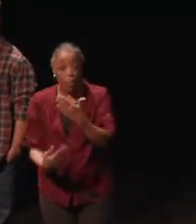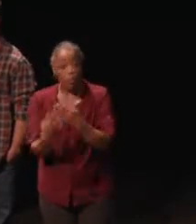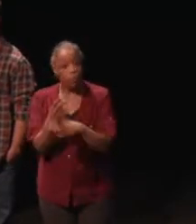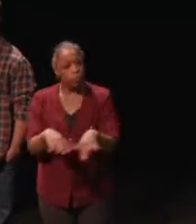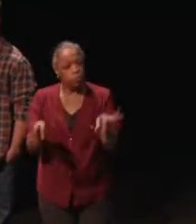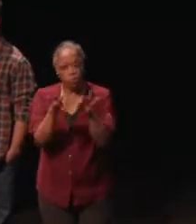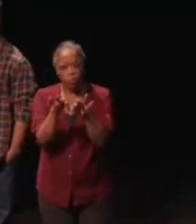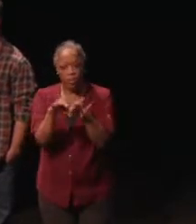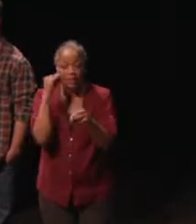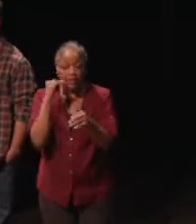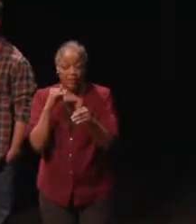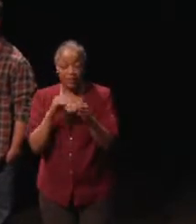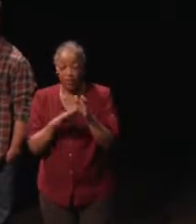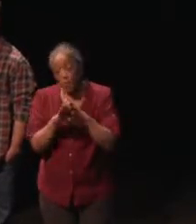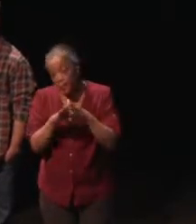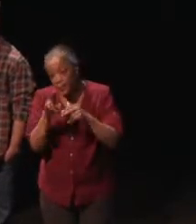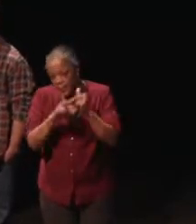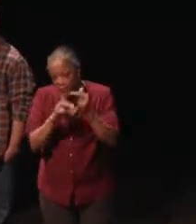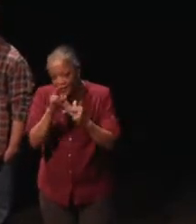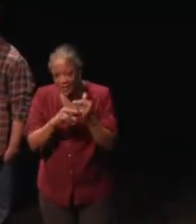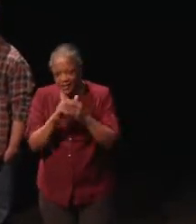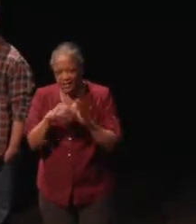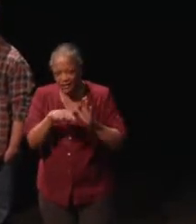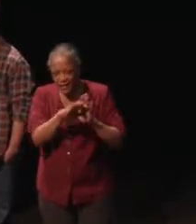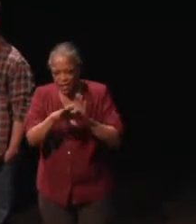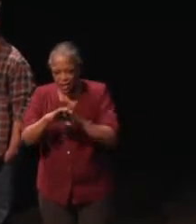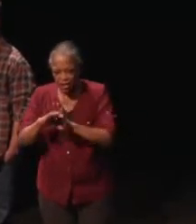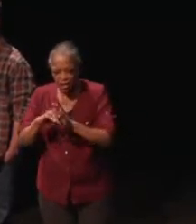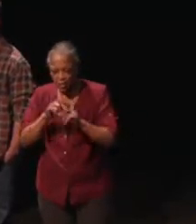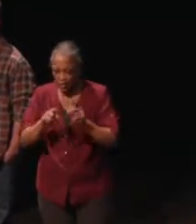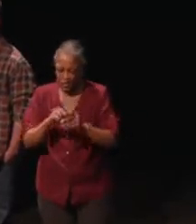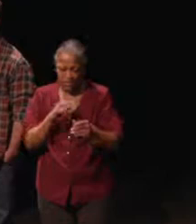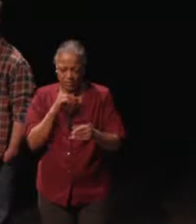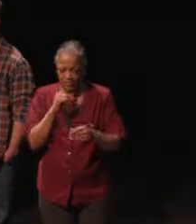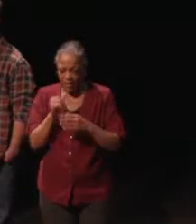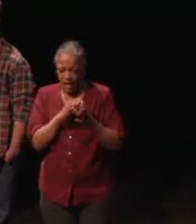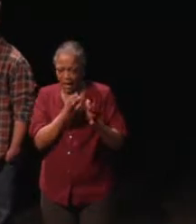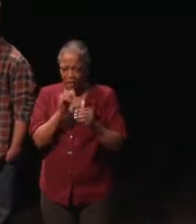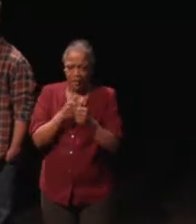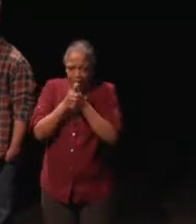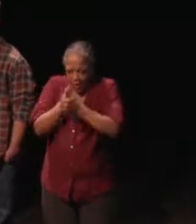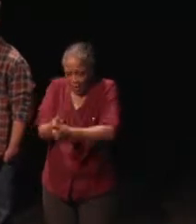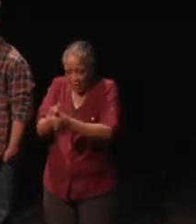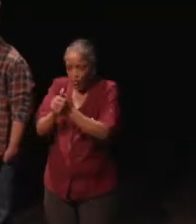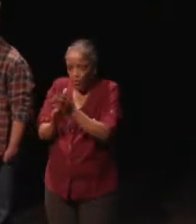If you're building features and systems, but you're not actually aligning that with your development schedule, then you're not going to have